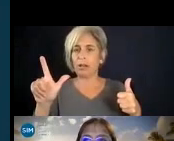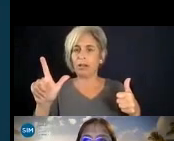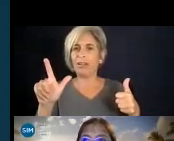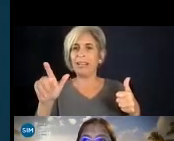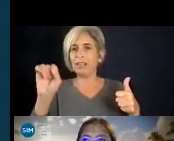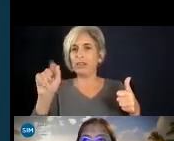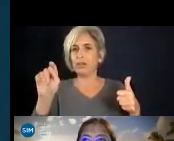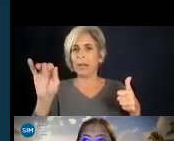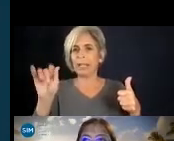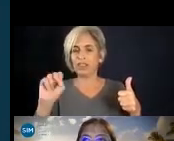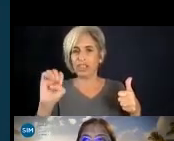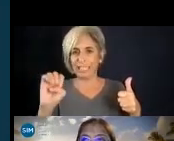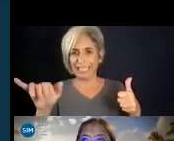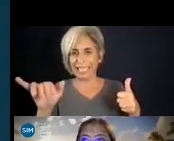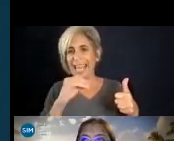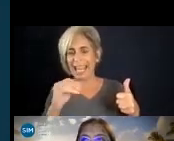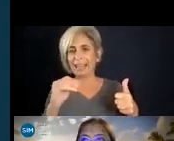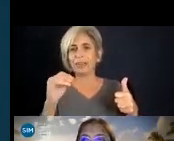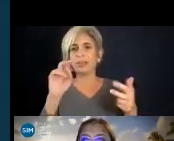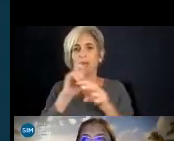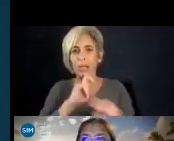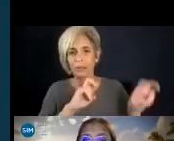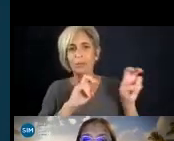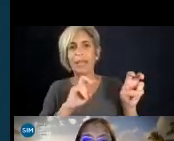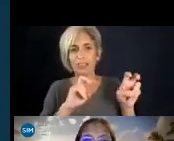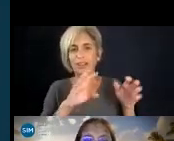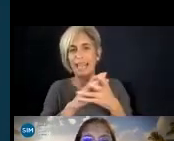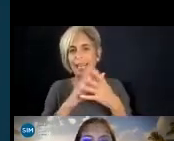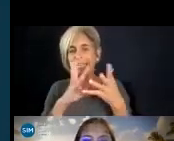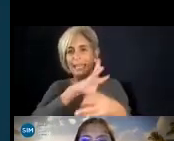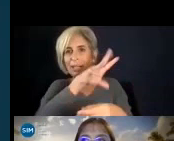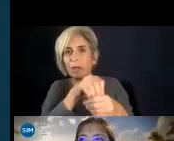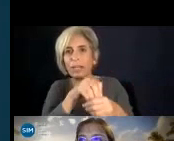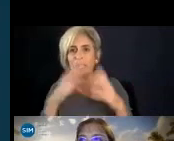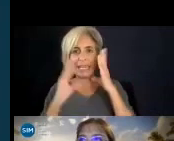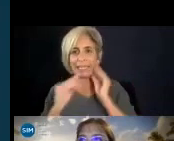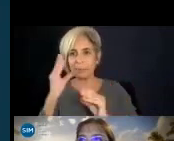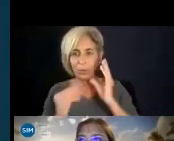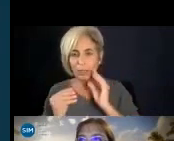consultants with deep implementation and integration experience. More than 25 percent